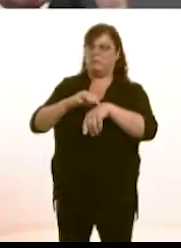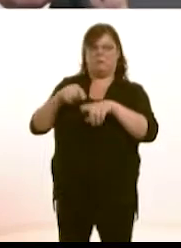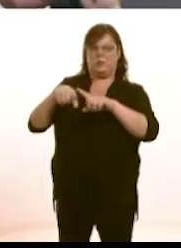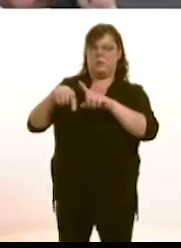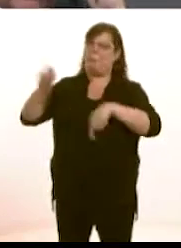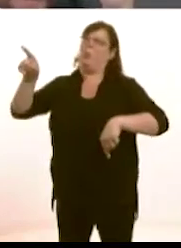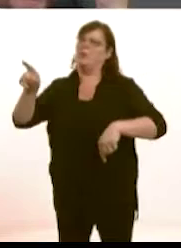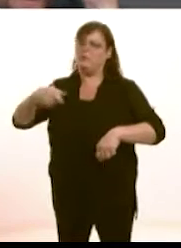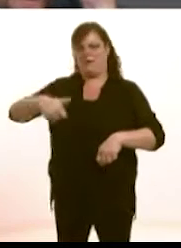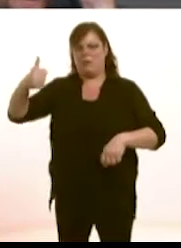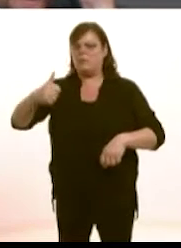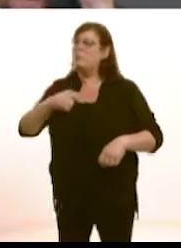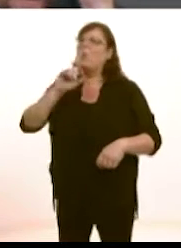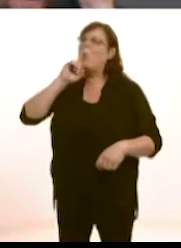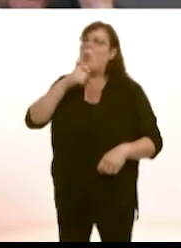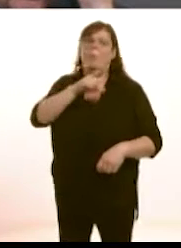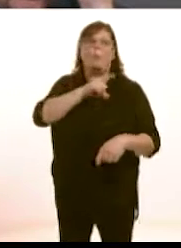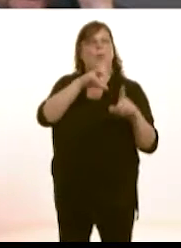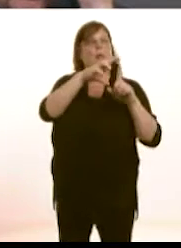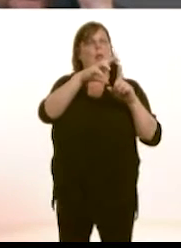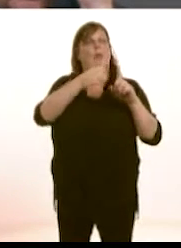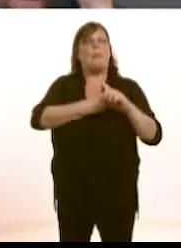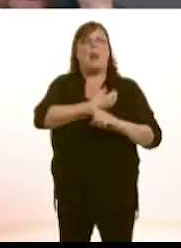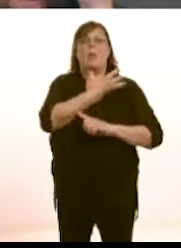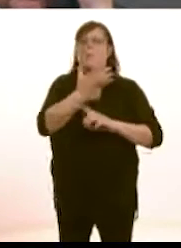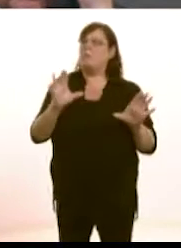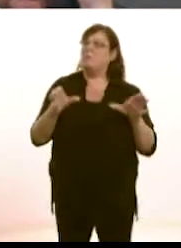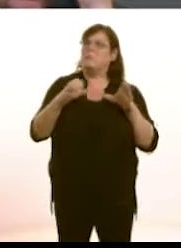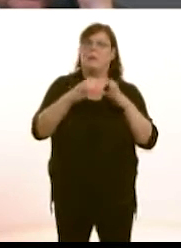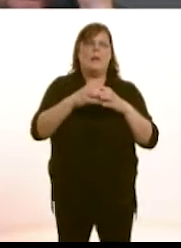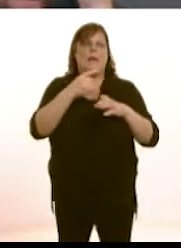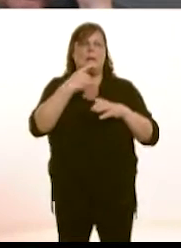the Labour Party conference that the Labour Party doesnít believe in any serious immigration controls at all.